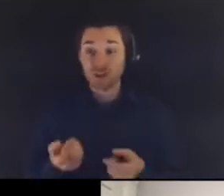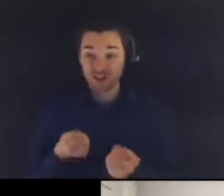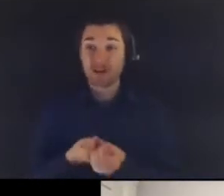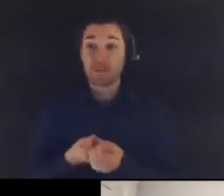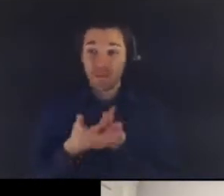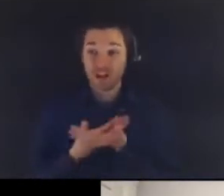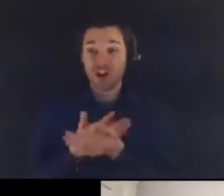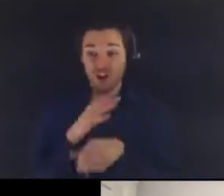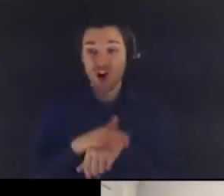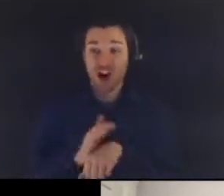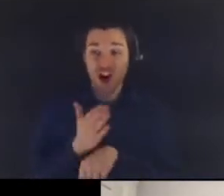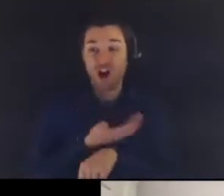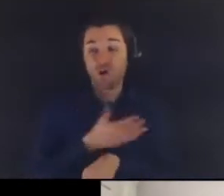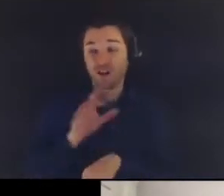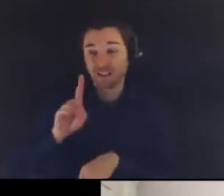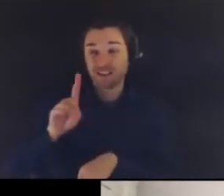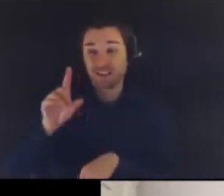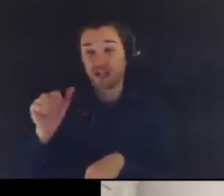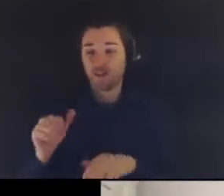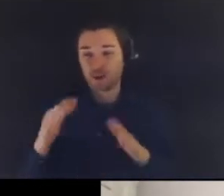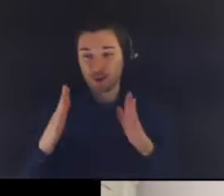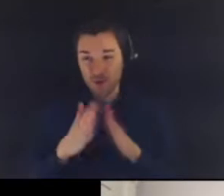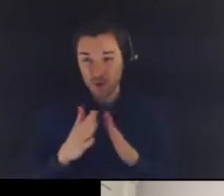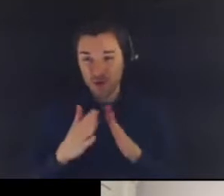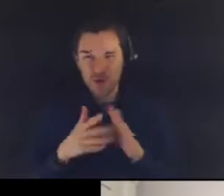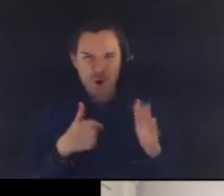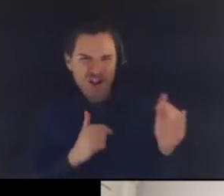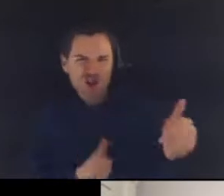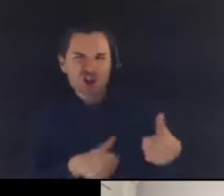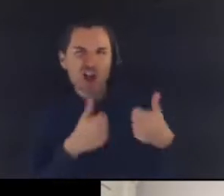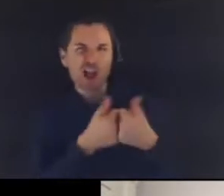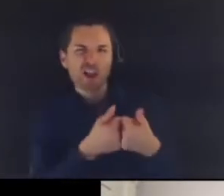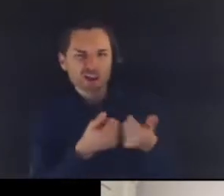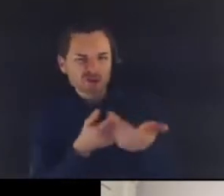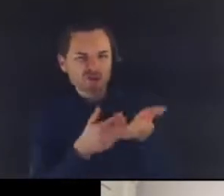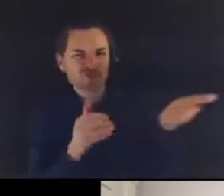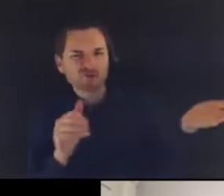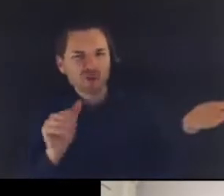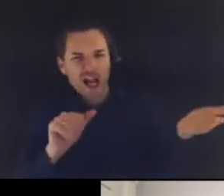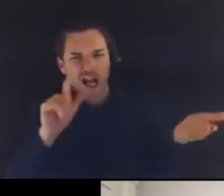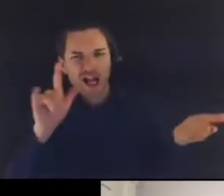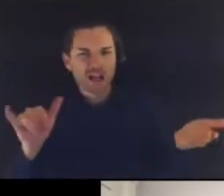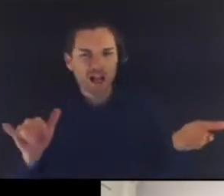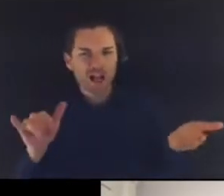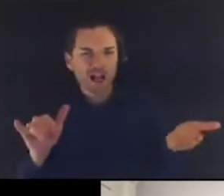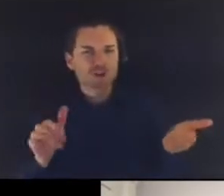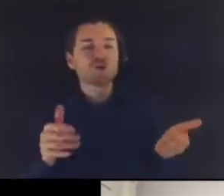community. And so, one thing I challenge allies to do is to call another first responder,